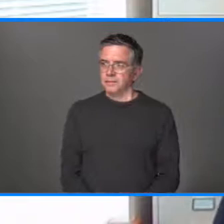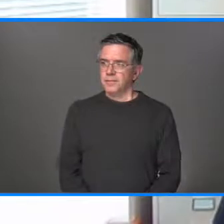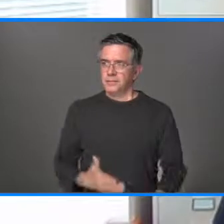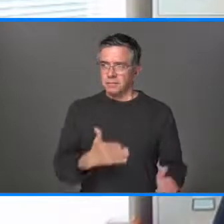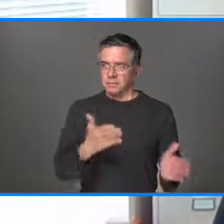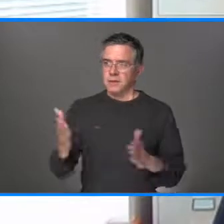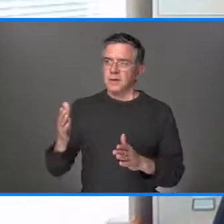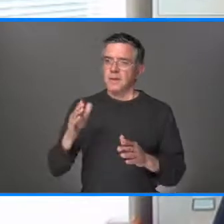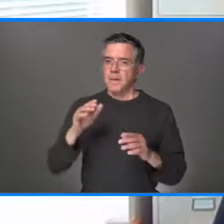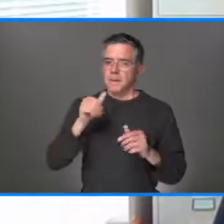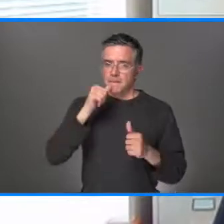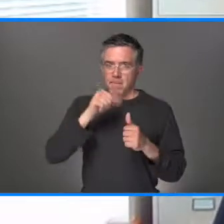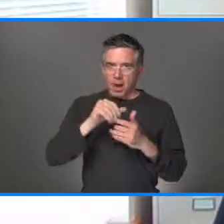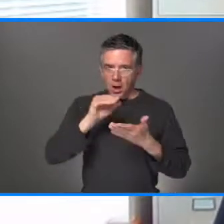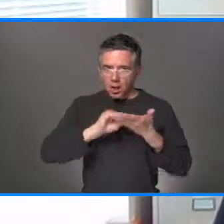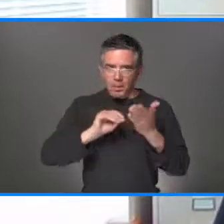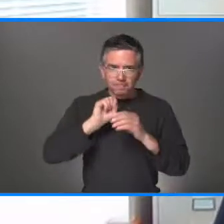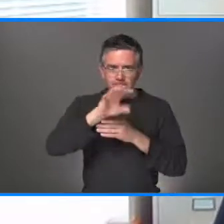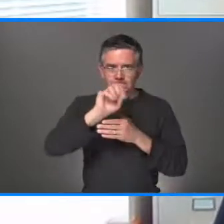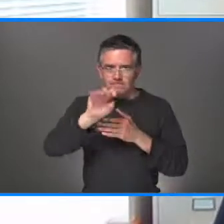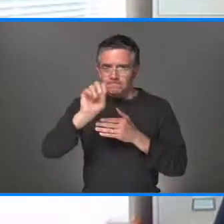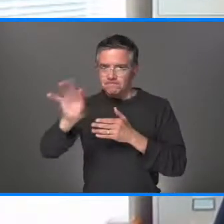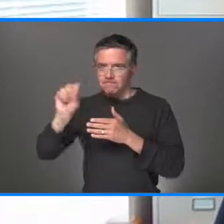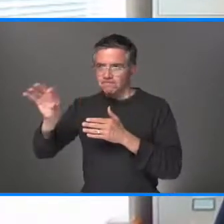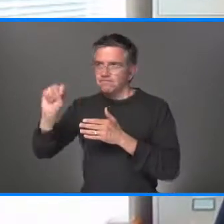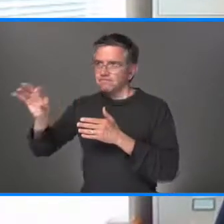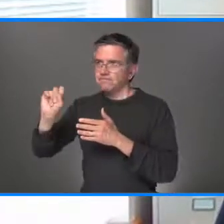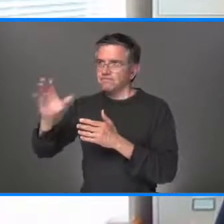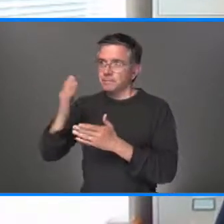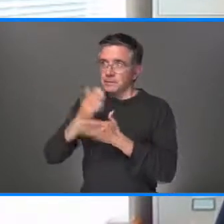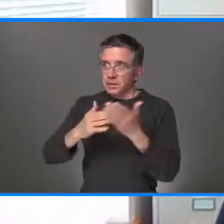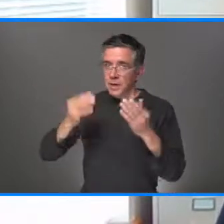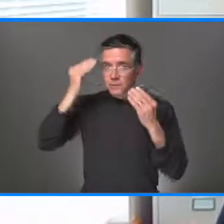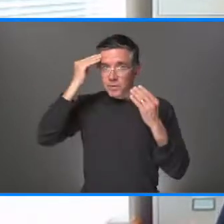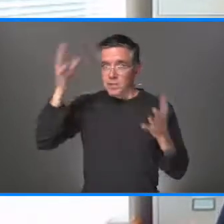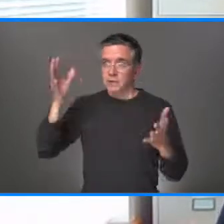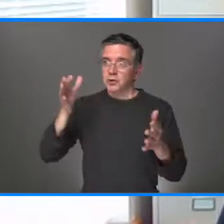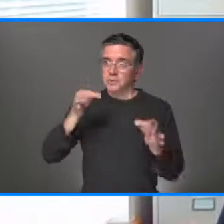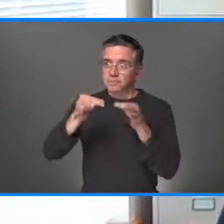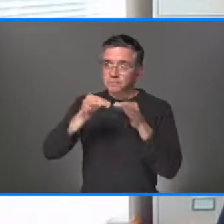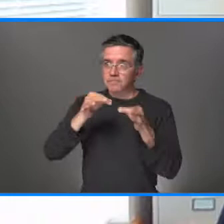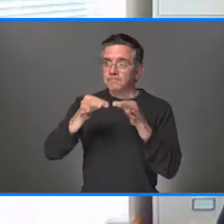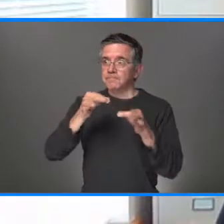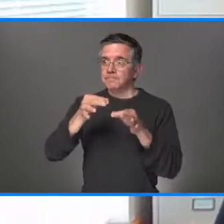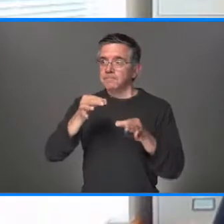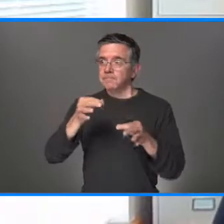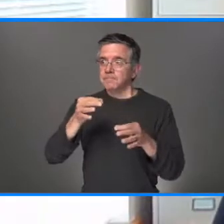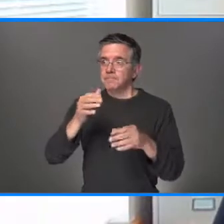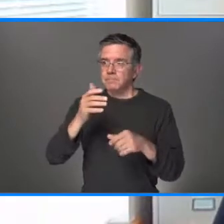to provide some education, some materials that we've worked in partnership with the Whatcom County Health Department,